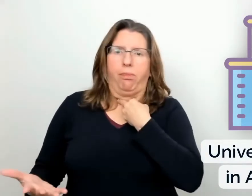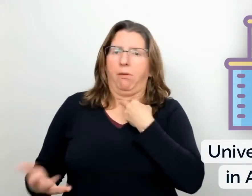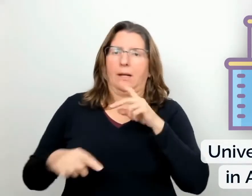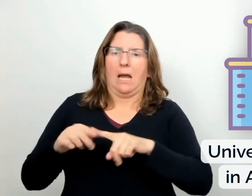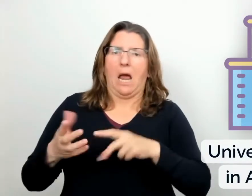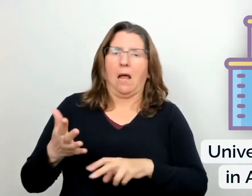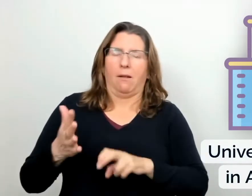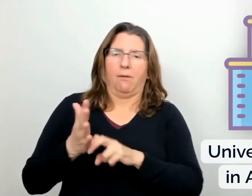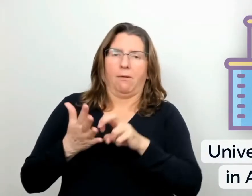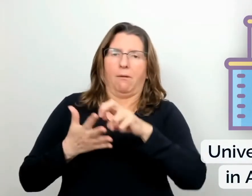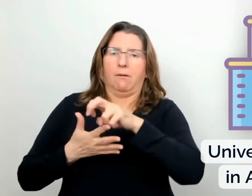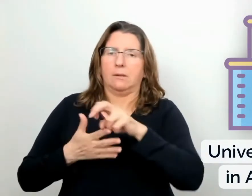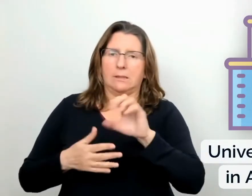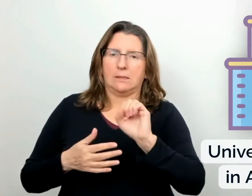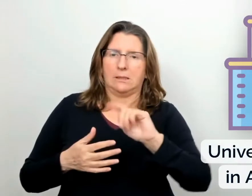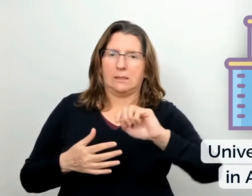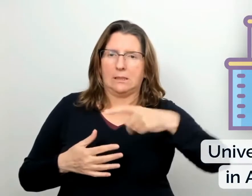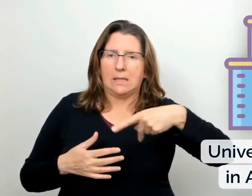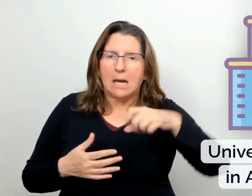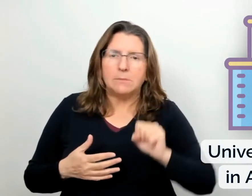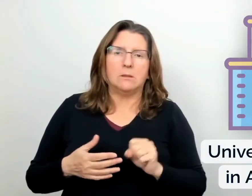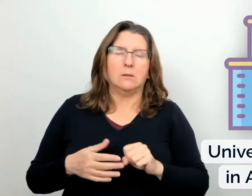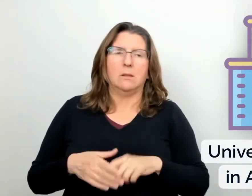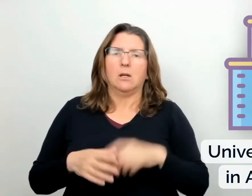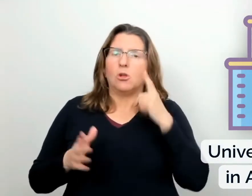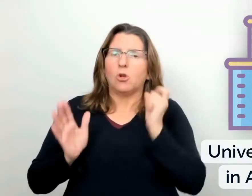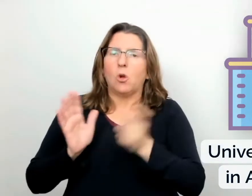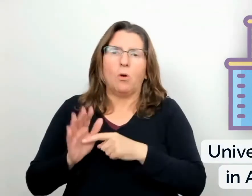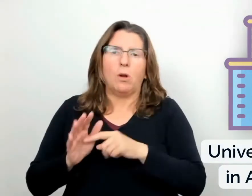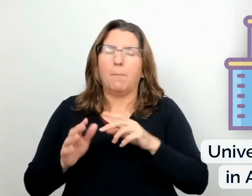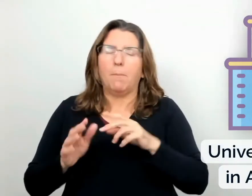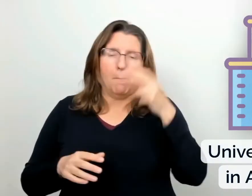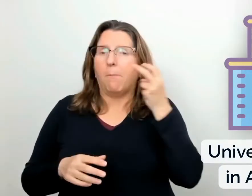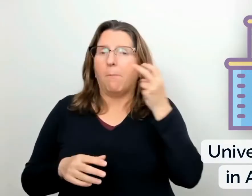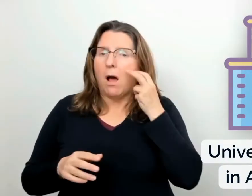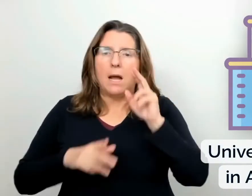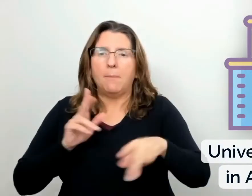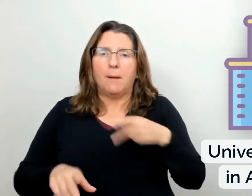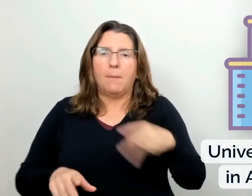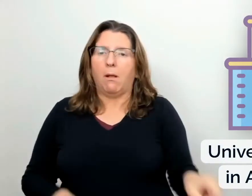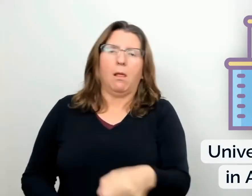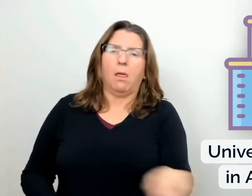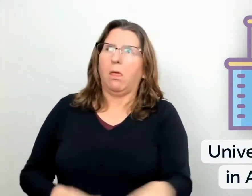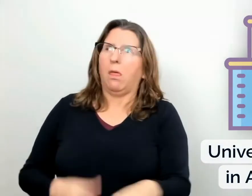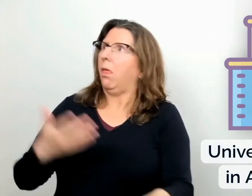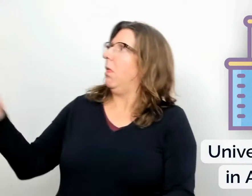We could see the barriers created in the built environment for some people with disabilities.